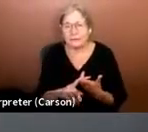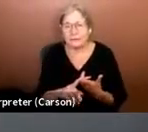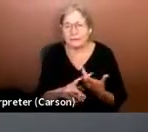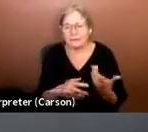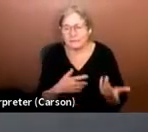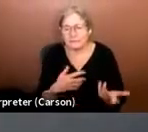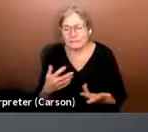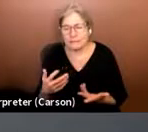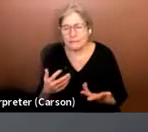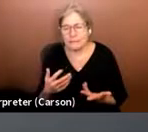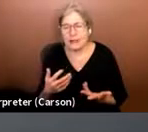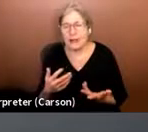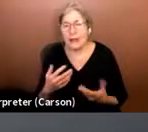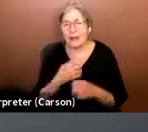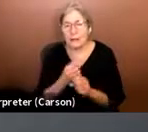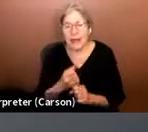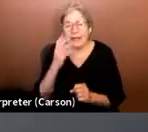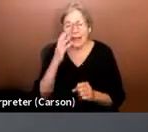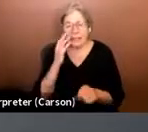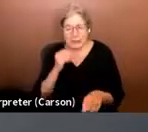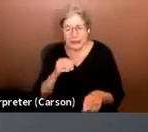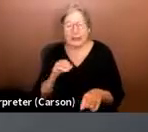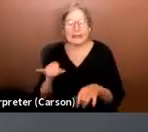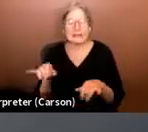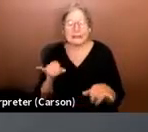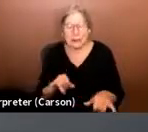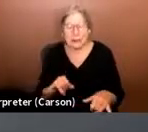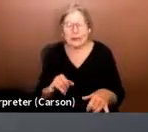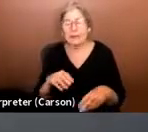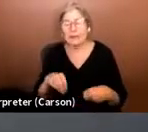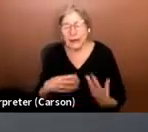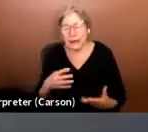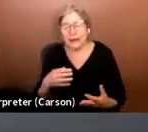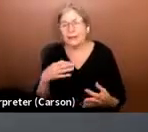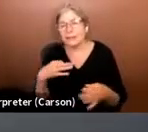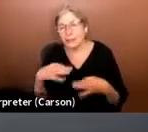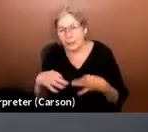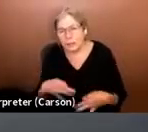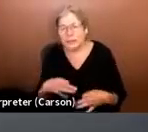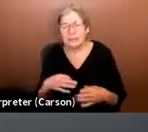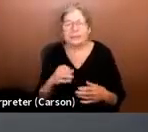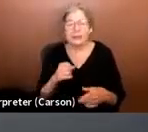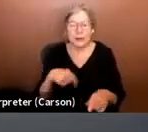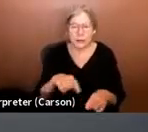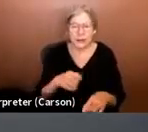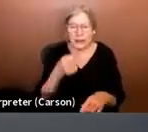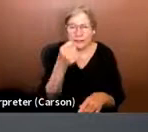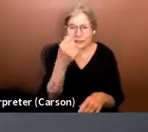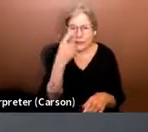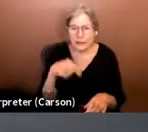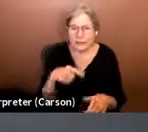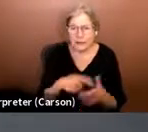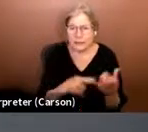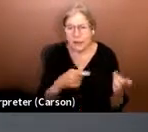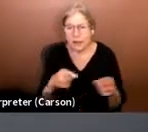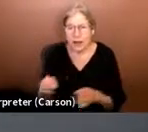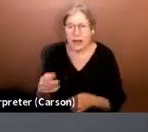in a useful way that provides that description and understanding of what's going on to the